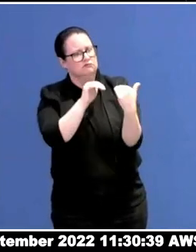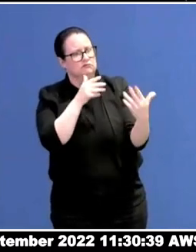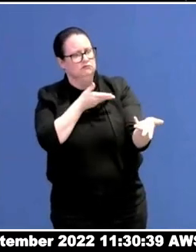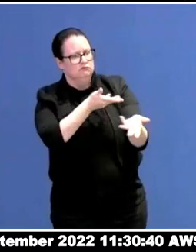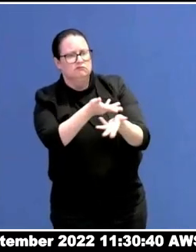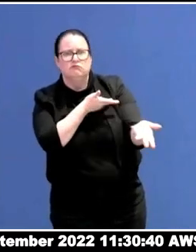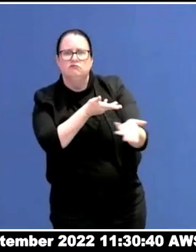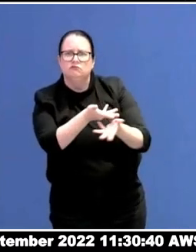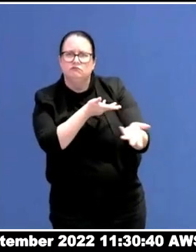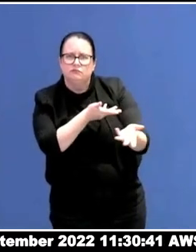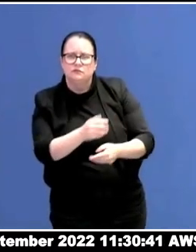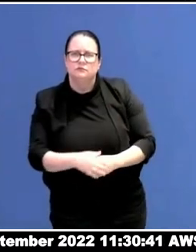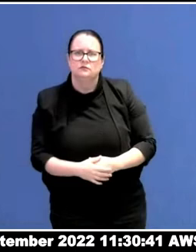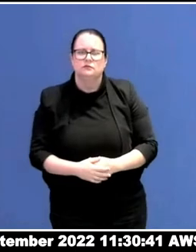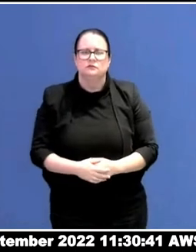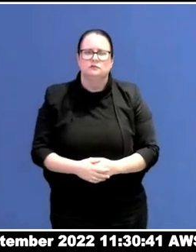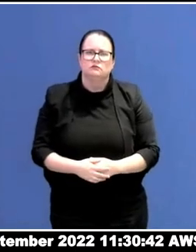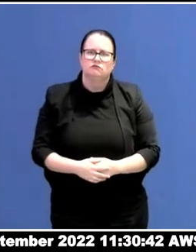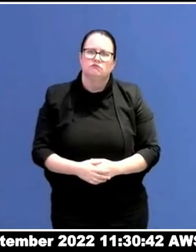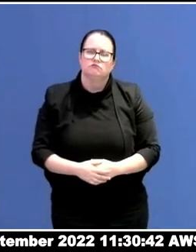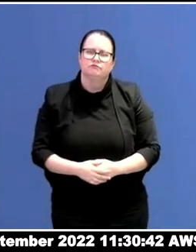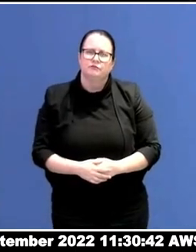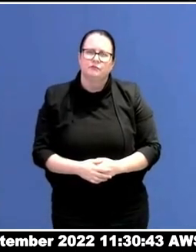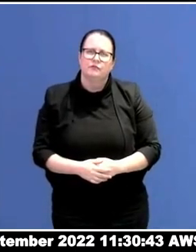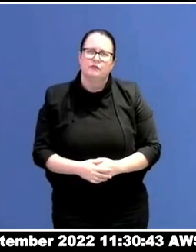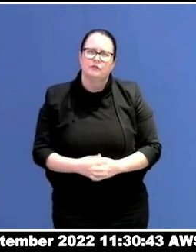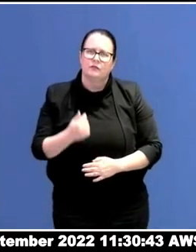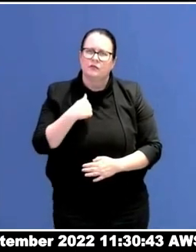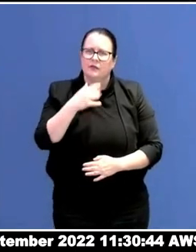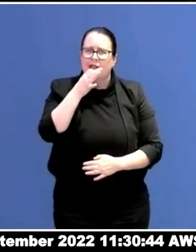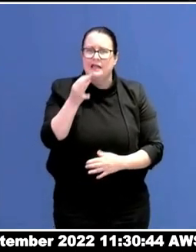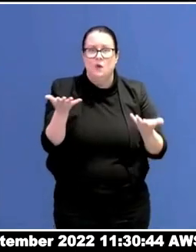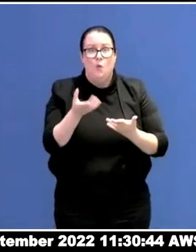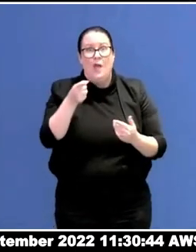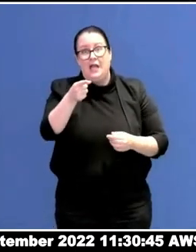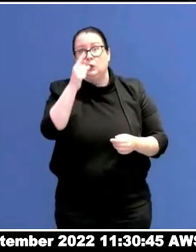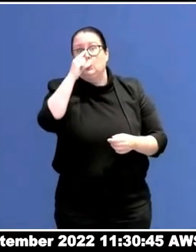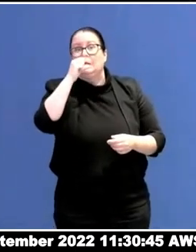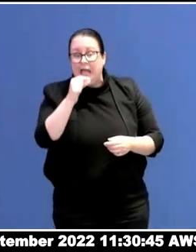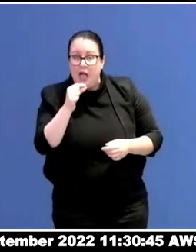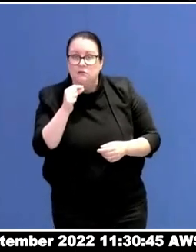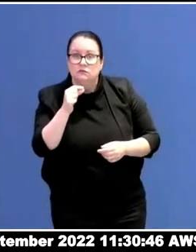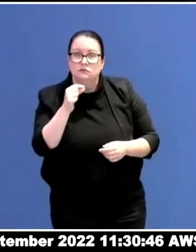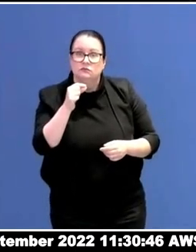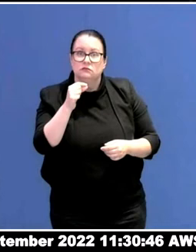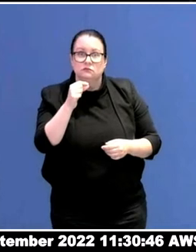But I want to ask you about the spaces that were available for you to conduct that sort